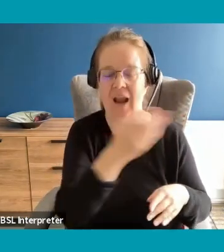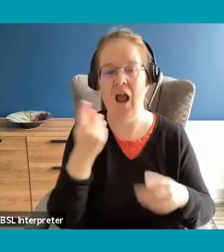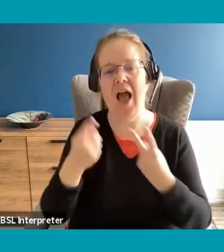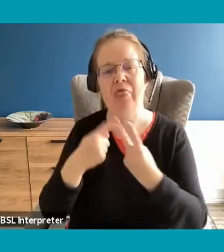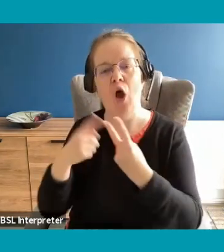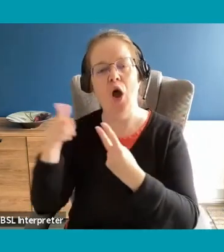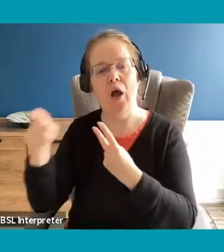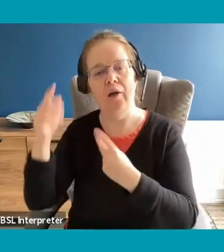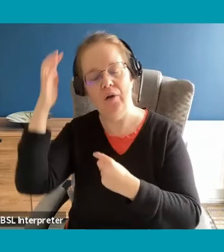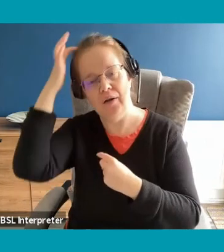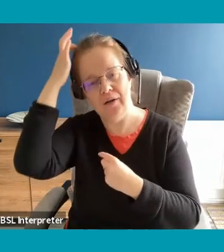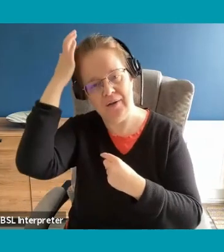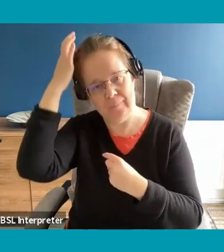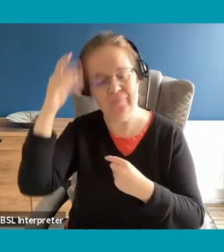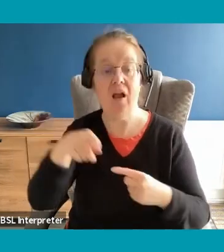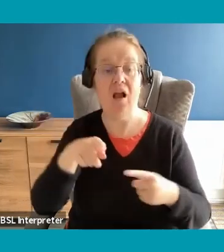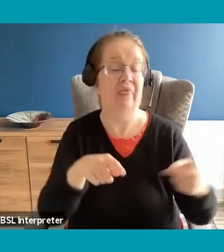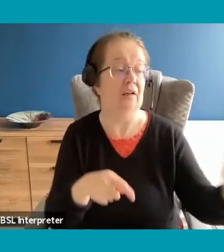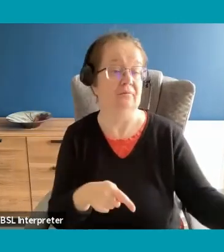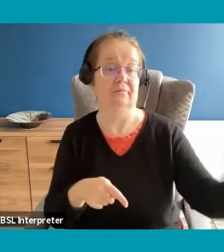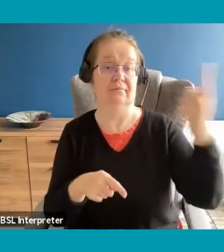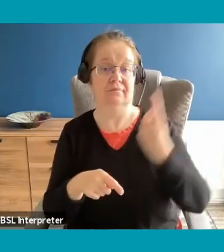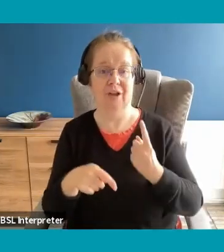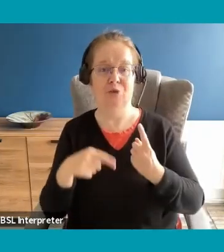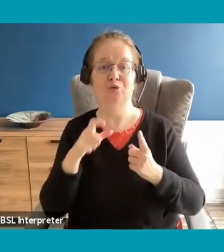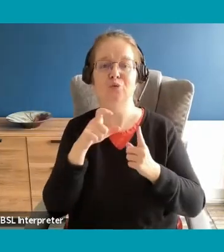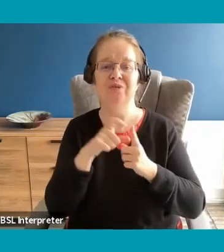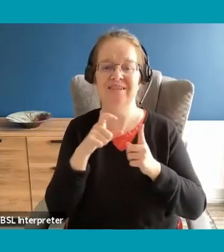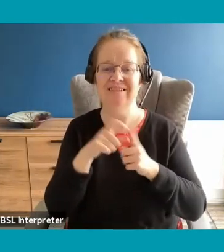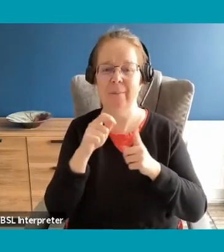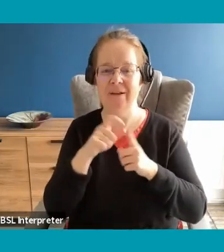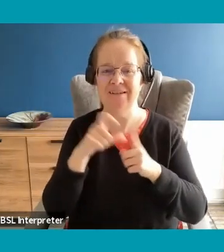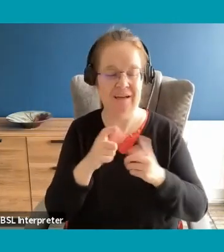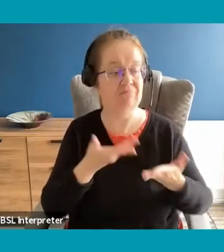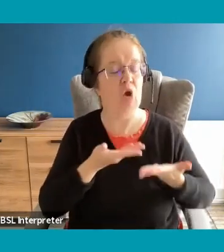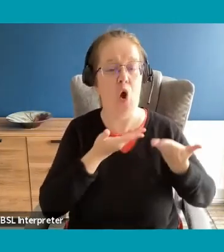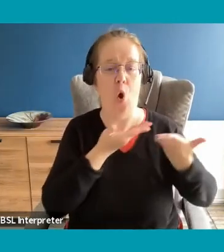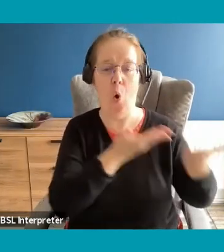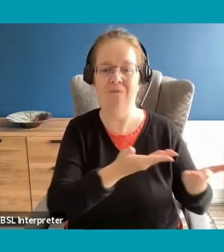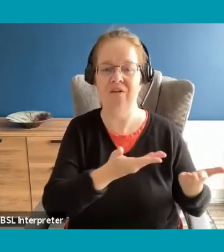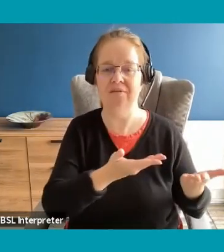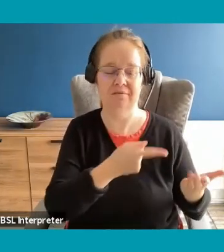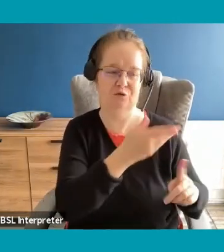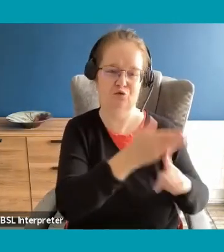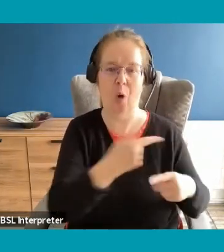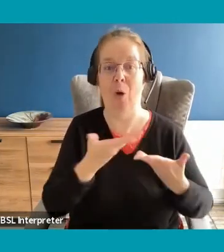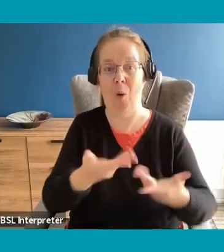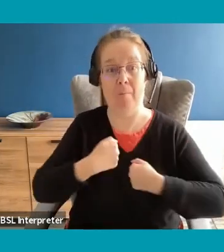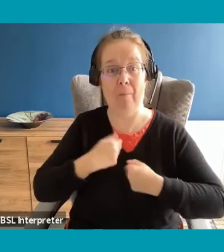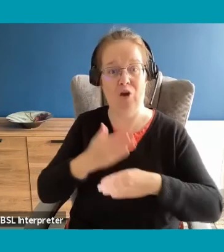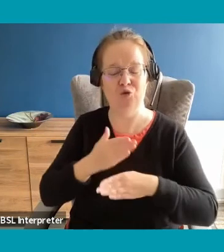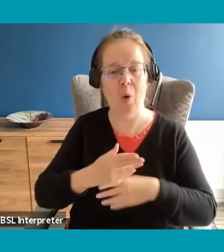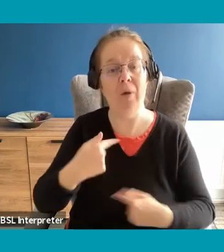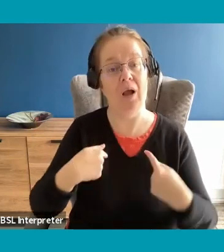came to DPD from and then obviously got offered my job here. And I think for me, the thing that keeps me here and